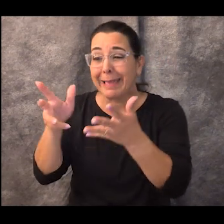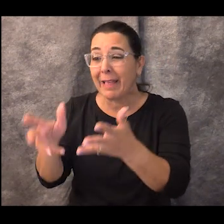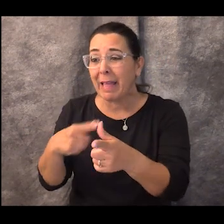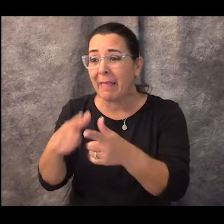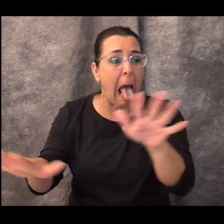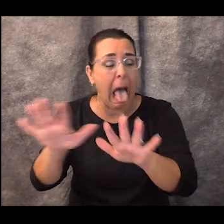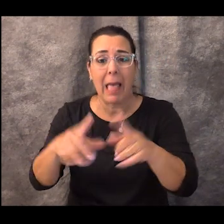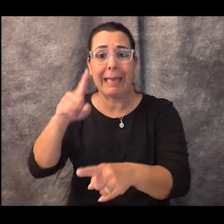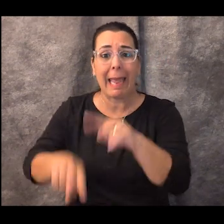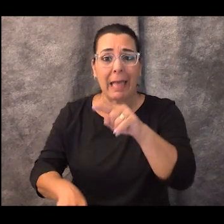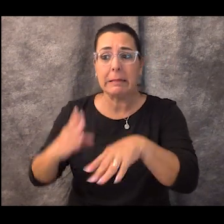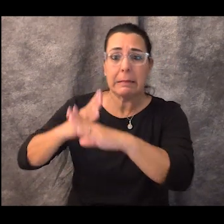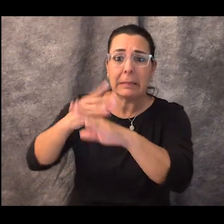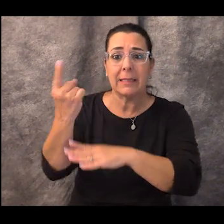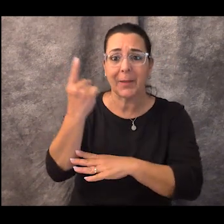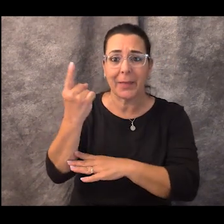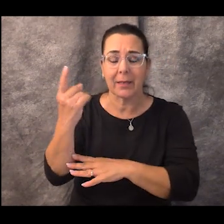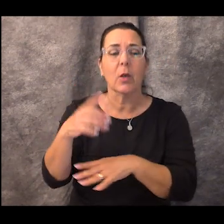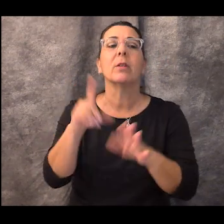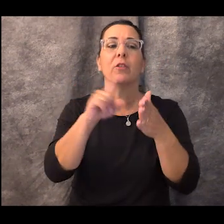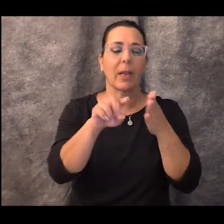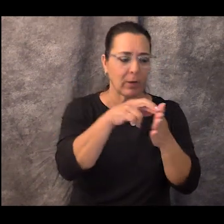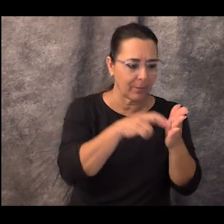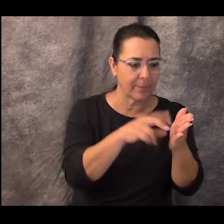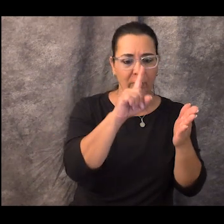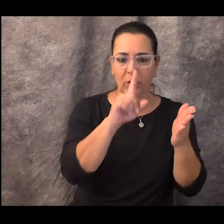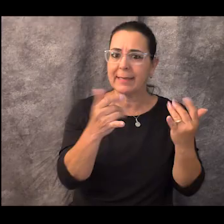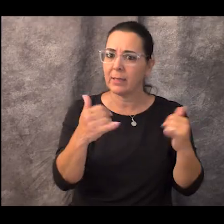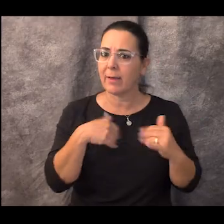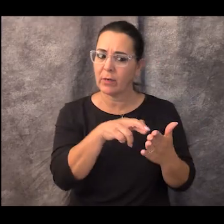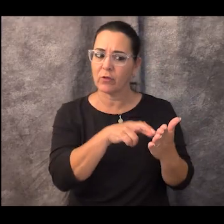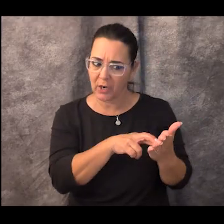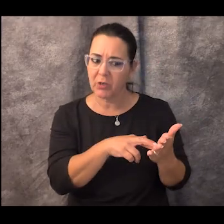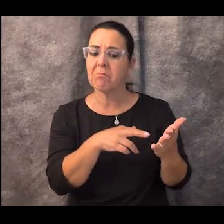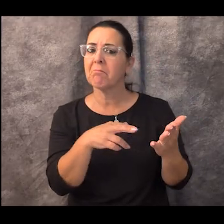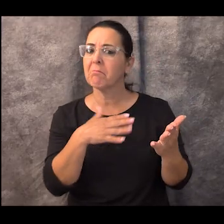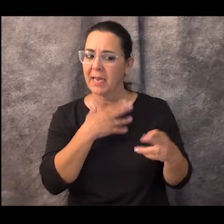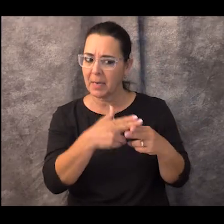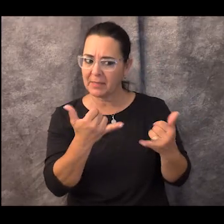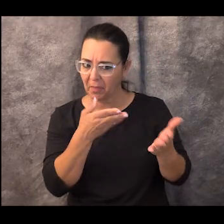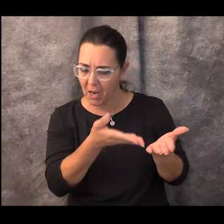check your registration, make sure you're still on the rolls. Nothing's gone wrong. And that that is all up to date.